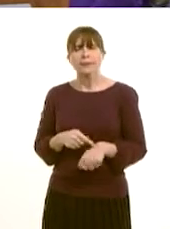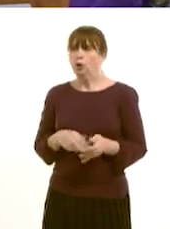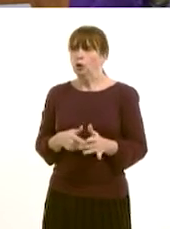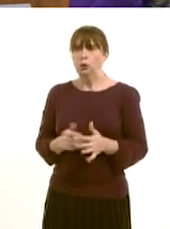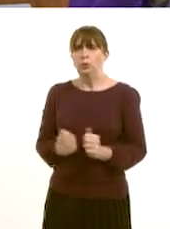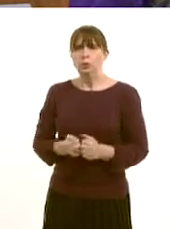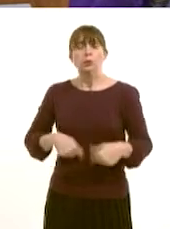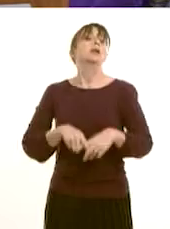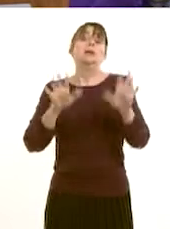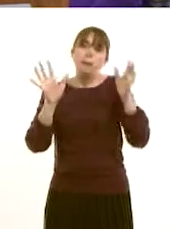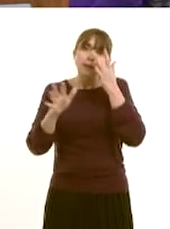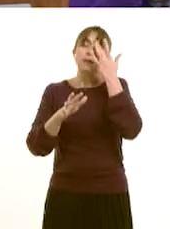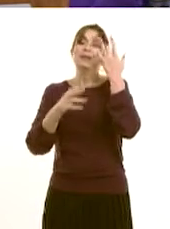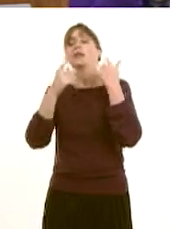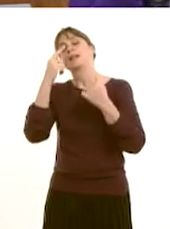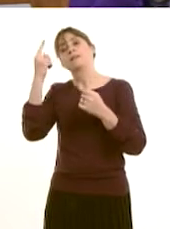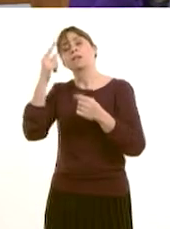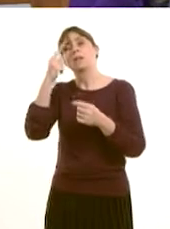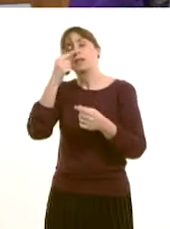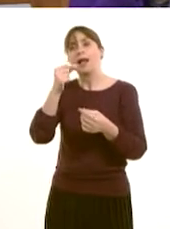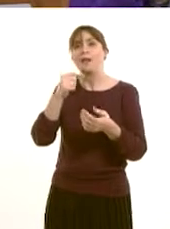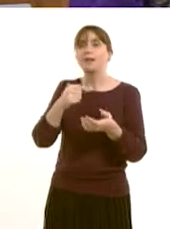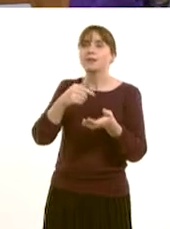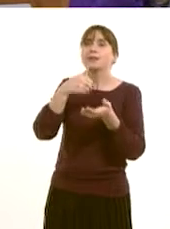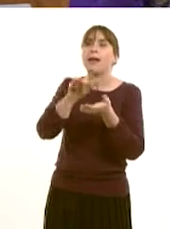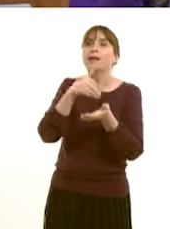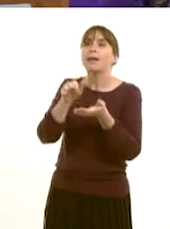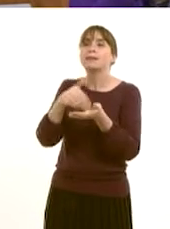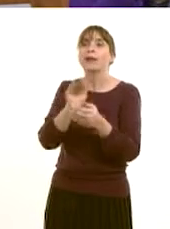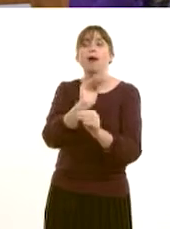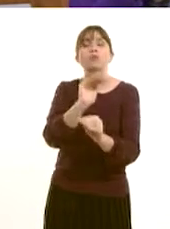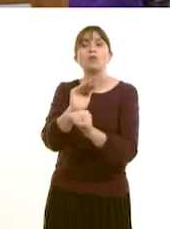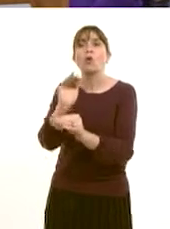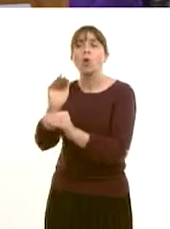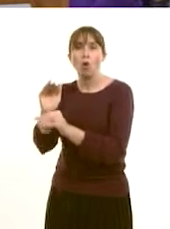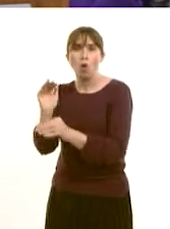million, if you can sell to those people, anything you do to interfere with that access